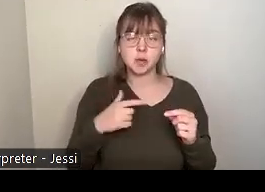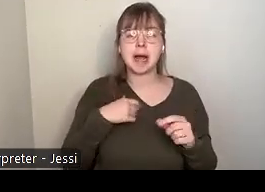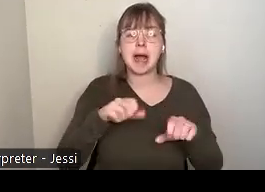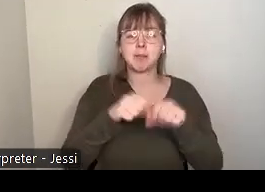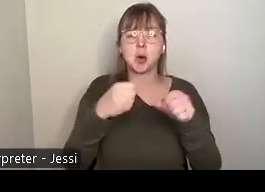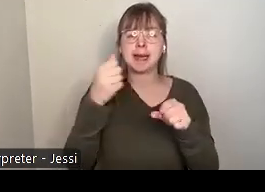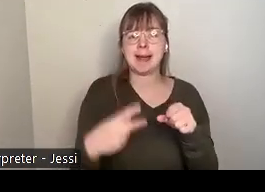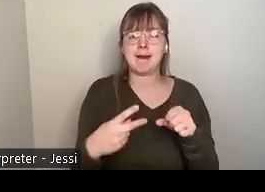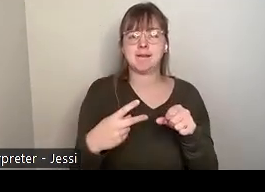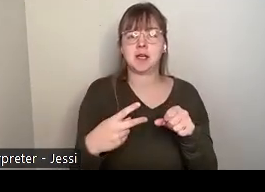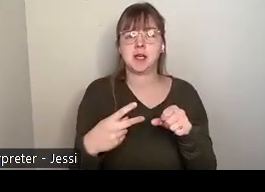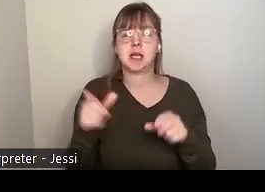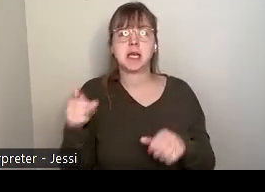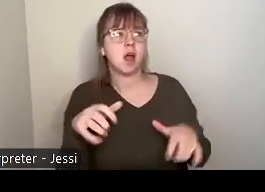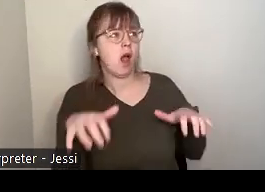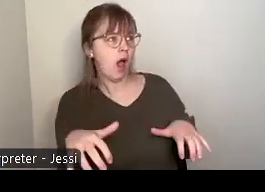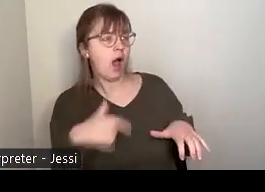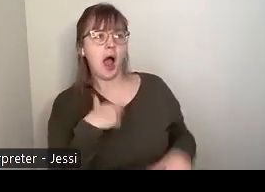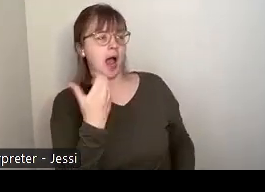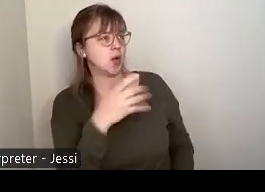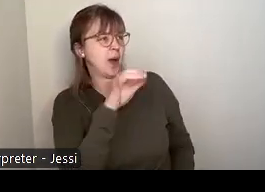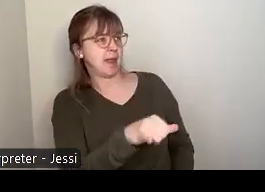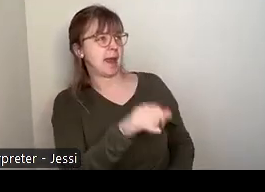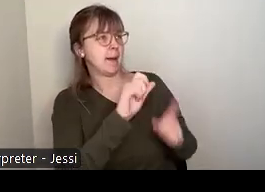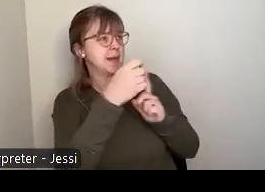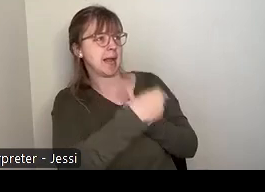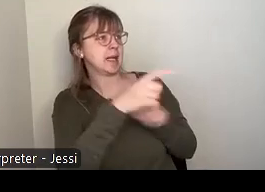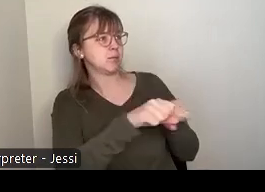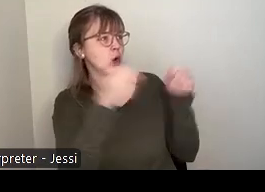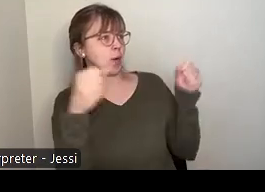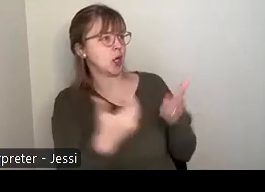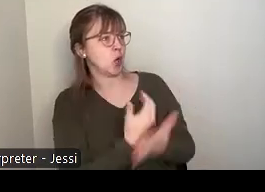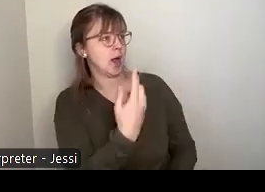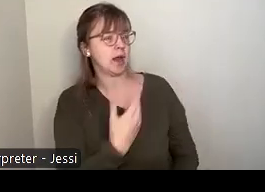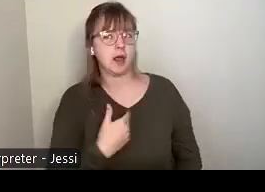I don't want that banana banana broken new banana and I had no more bananas so I'm standing there